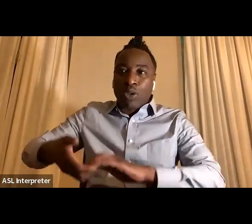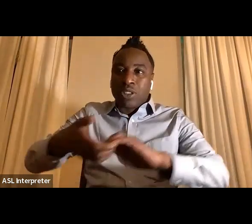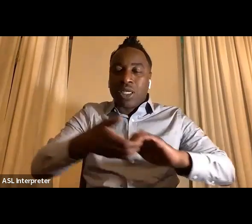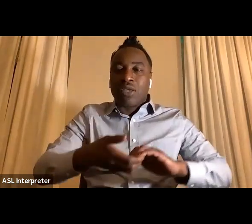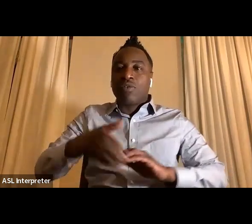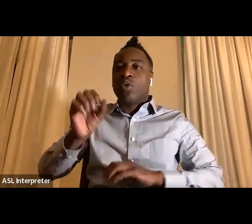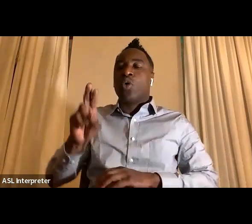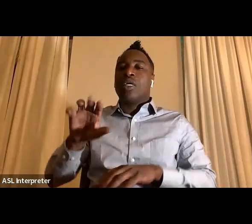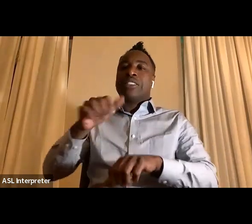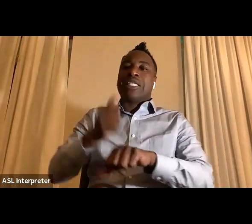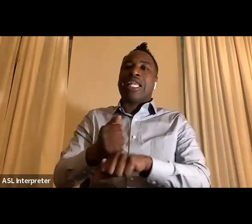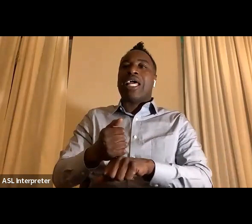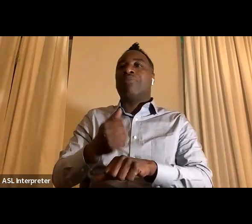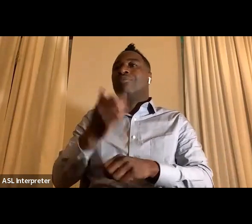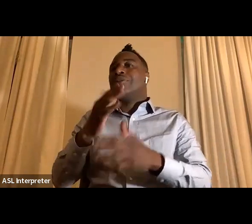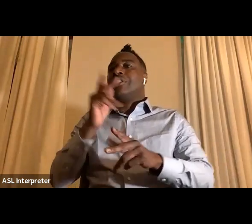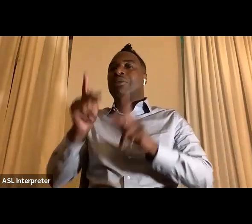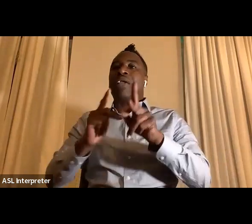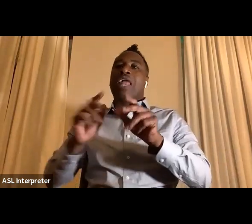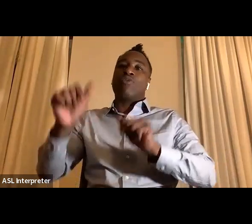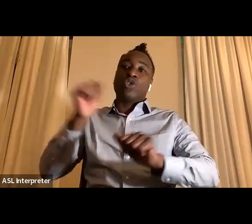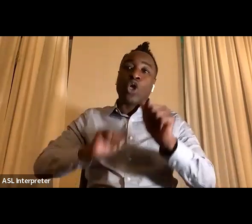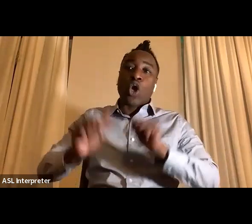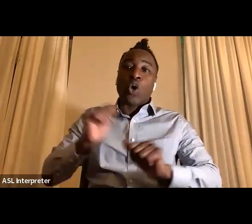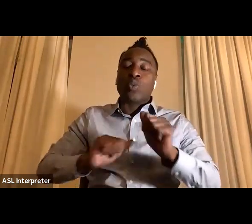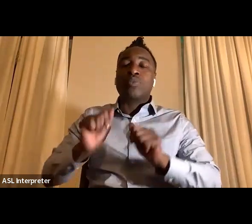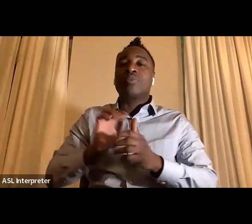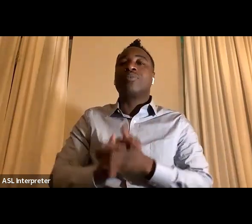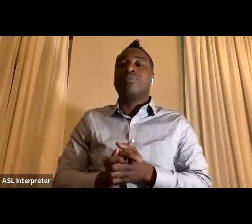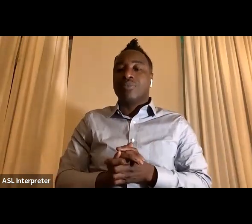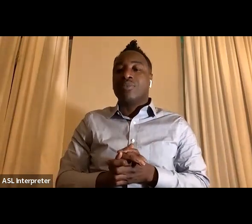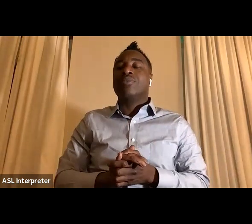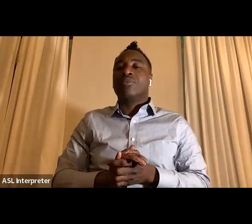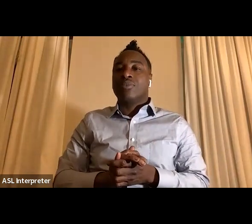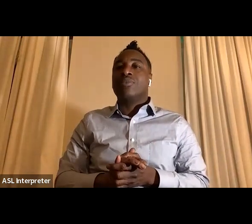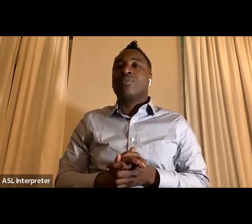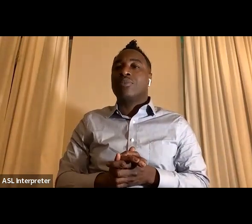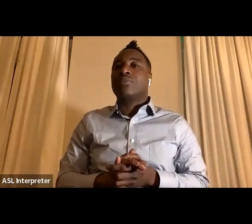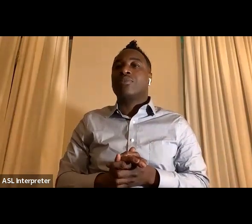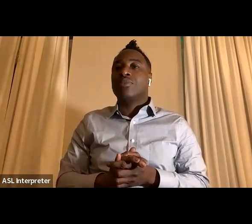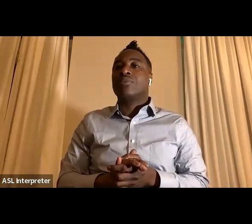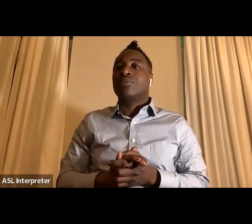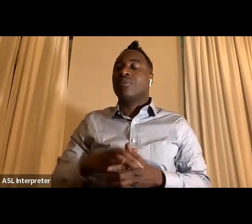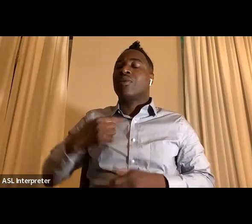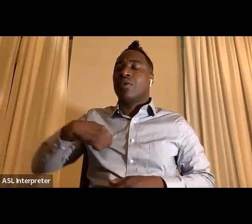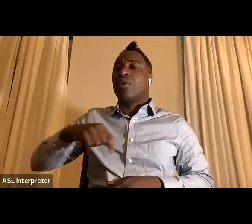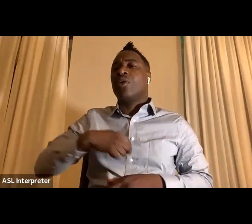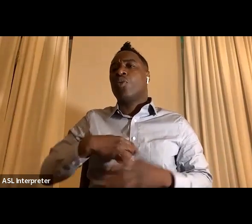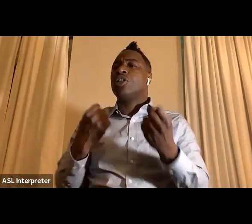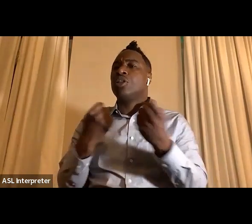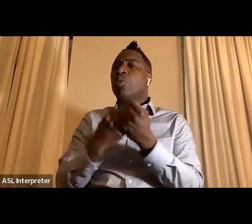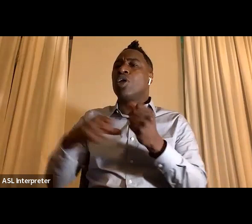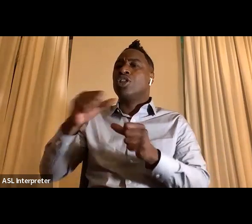some sort of show or any way that they support us. We just show for each other, like social media in person,